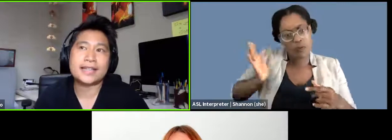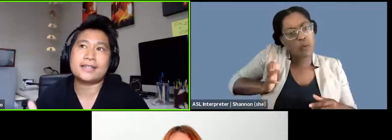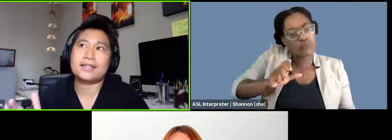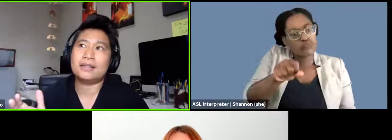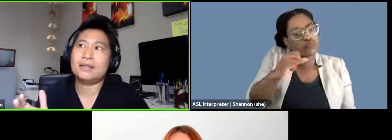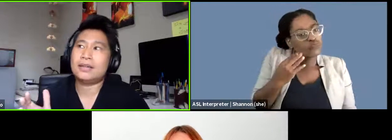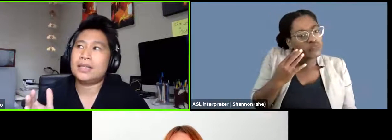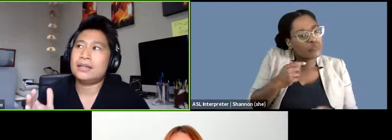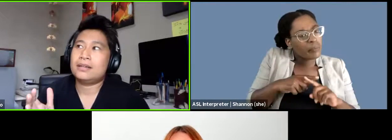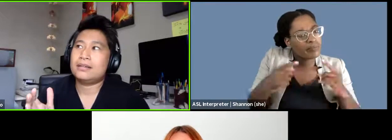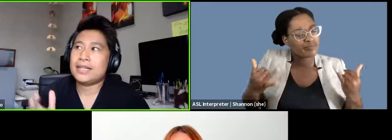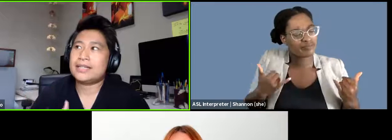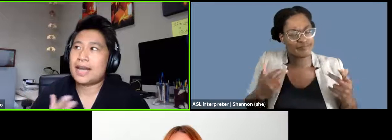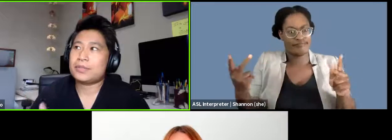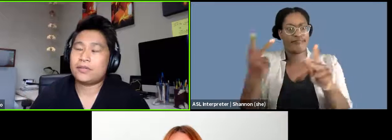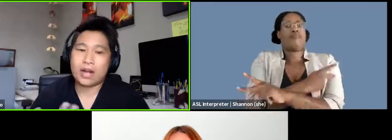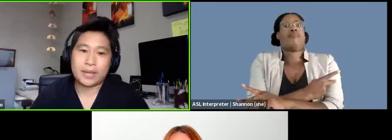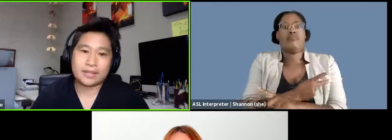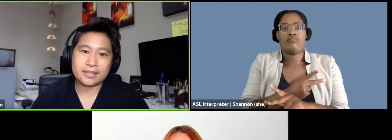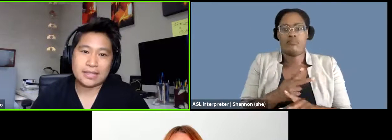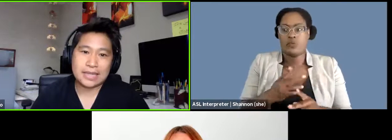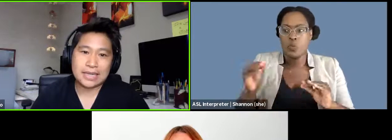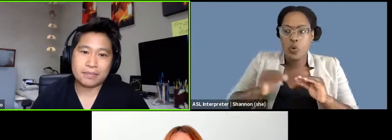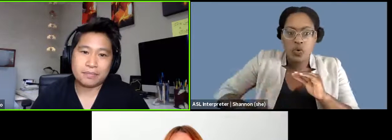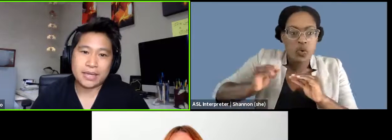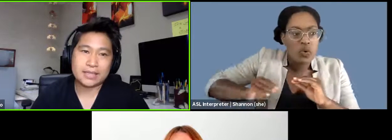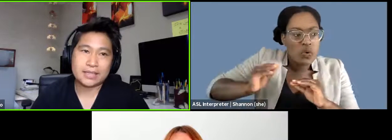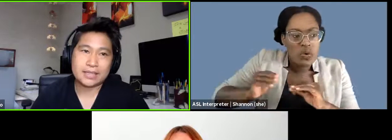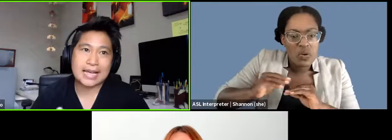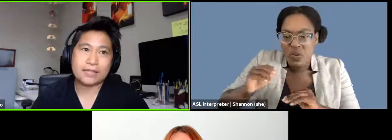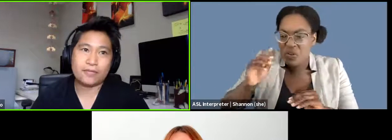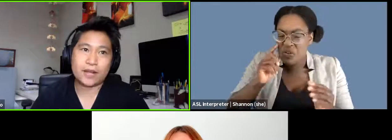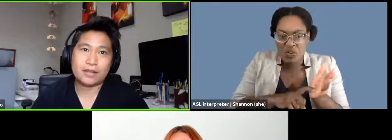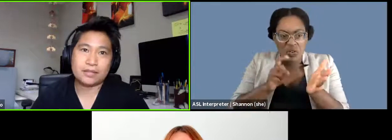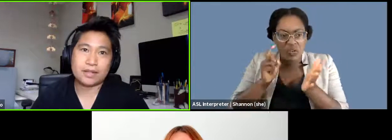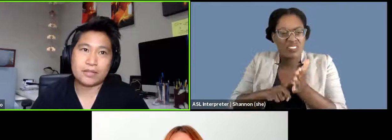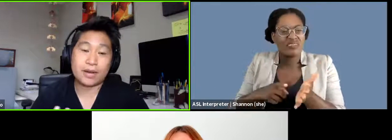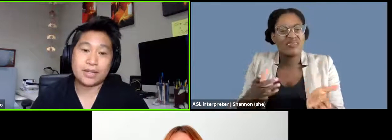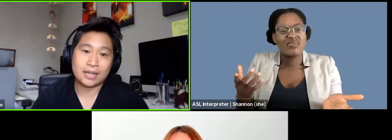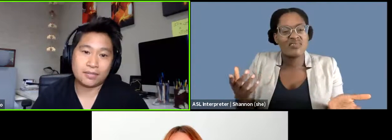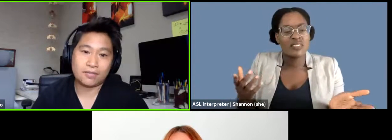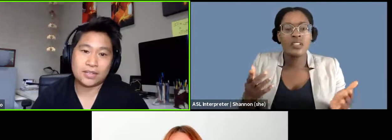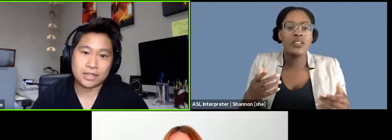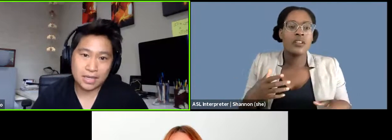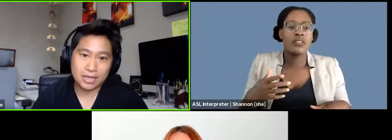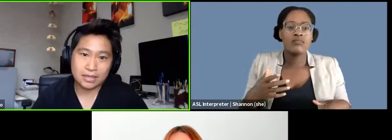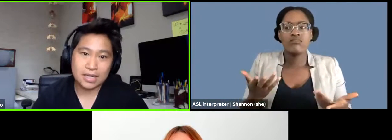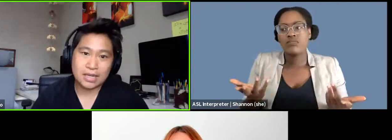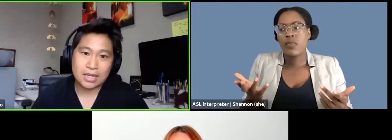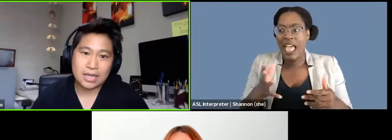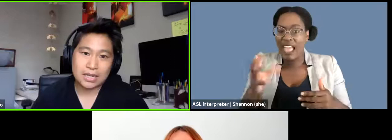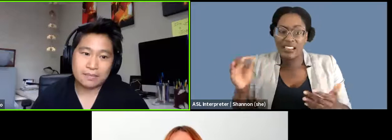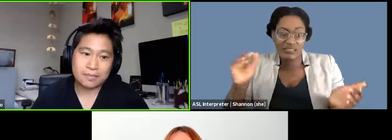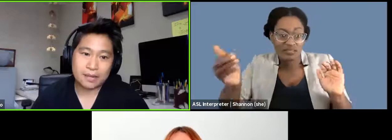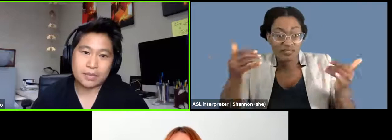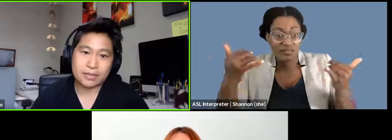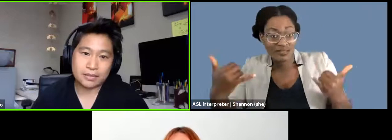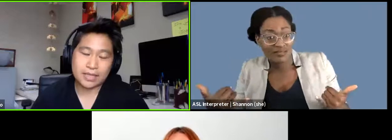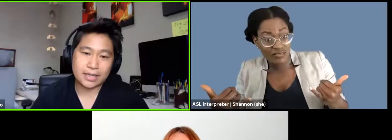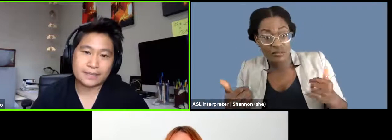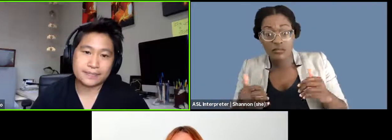get these types of comments but it hasn't felt threatening physically up until lately.